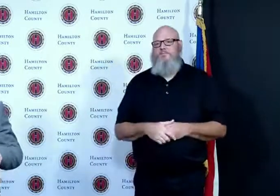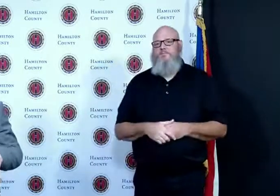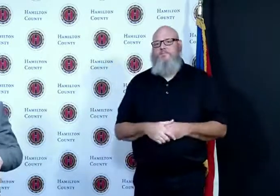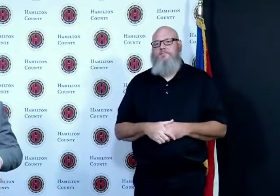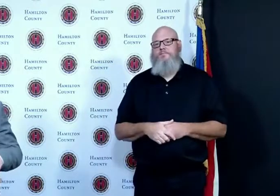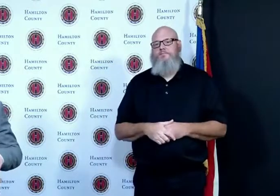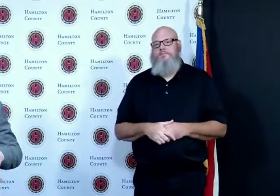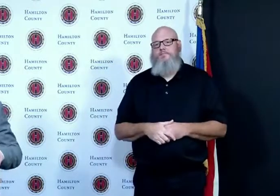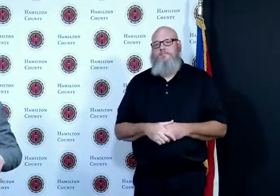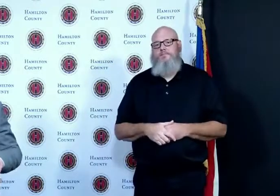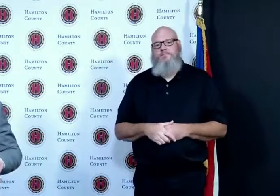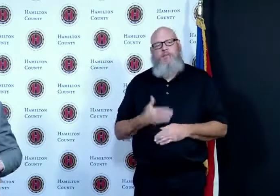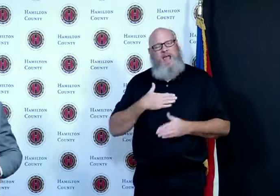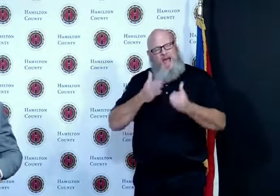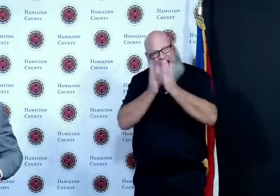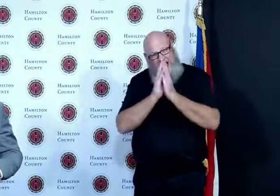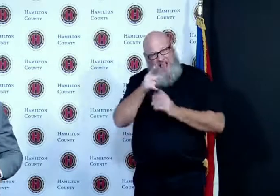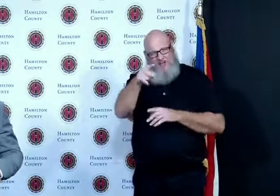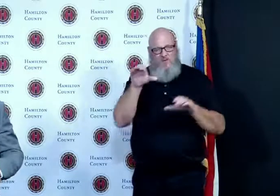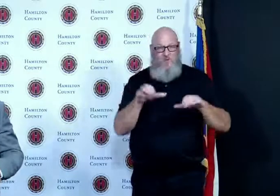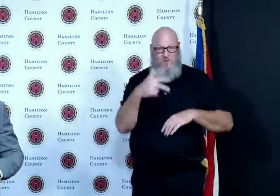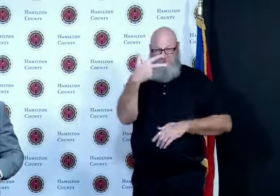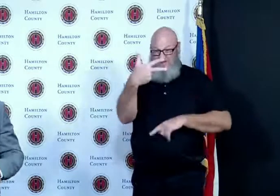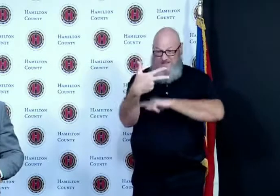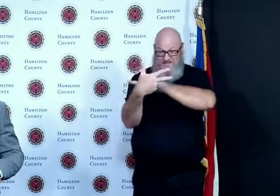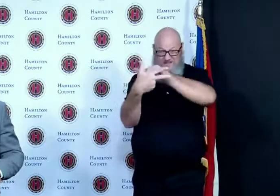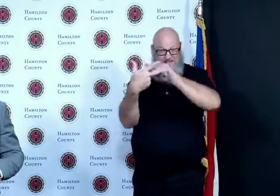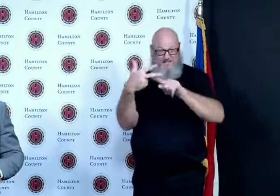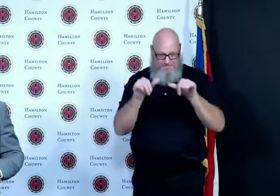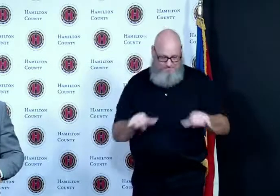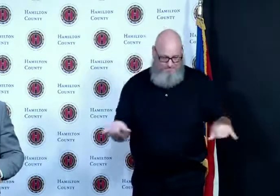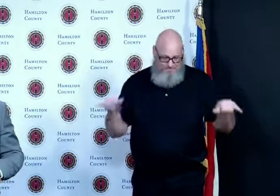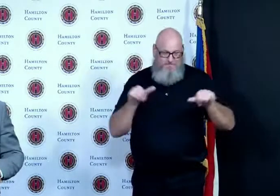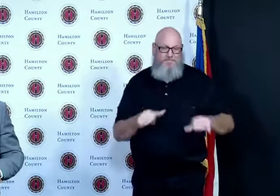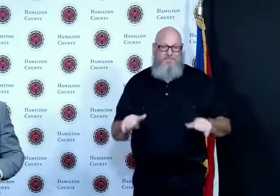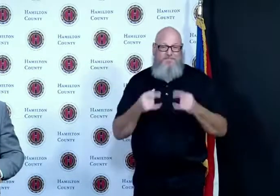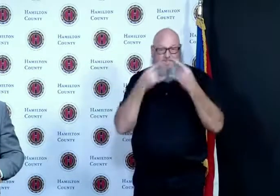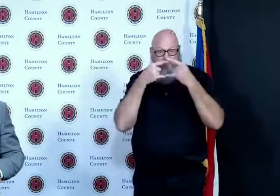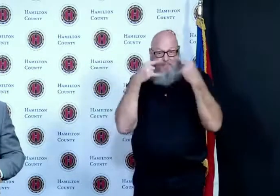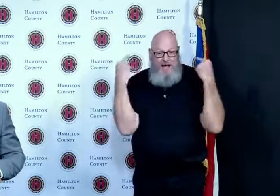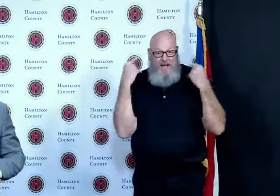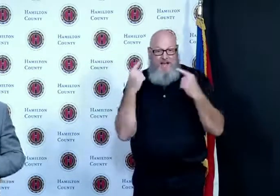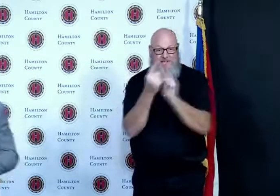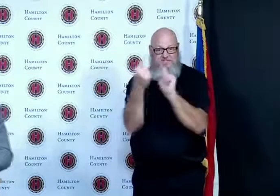seniors and our population healthy until we can get vaccine for everyone who wants it thank you